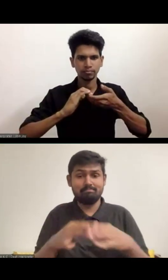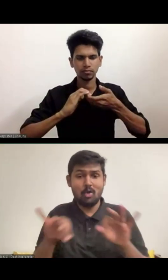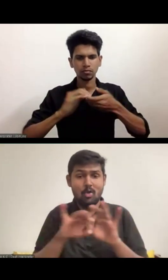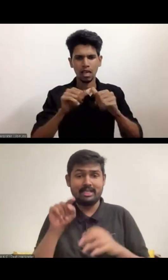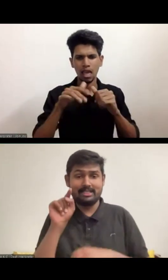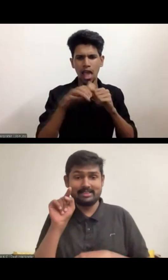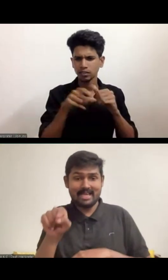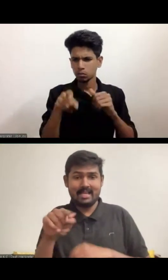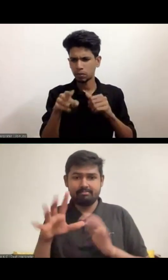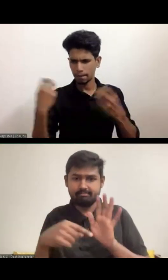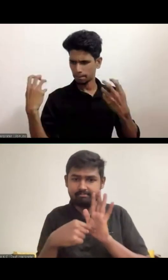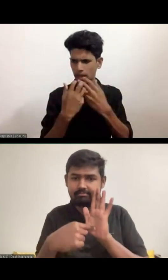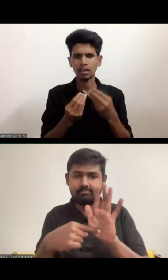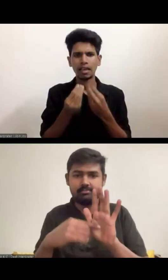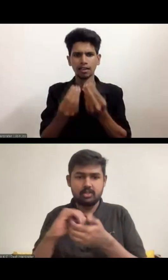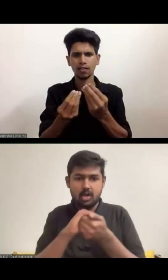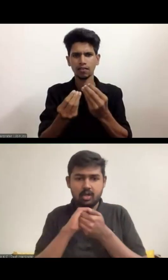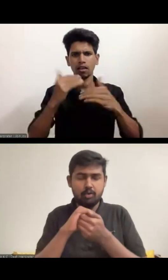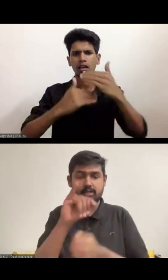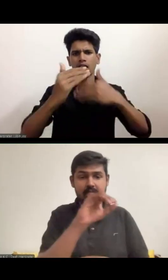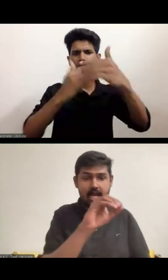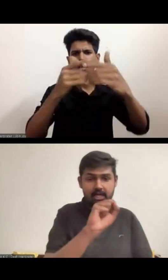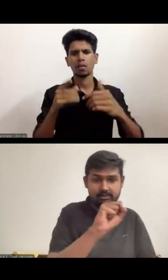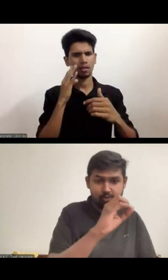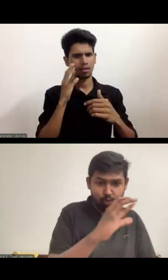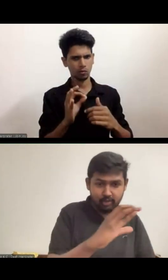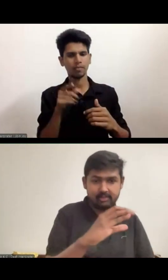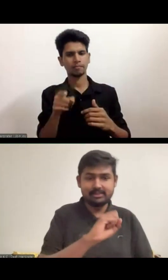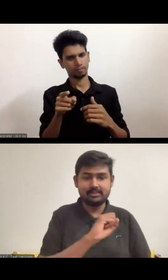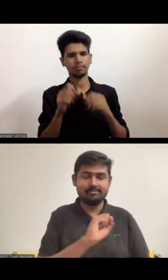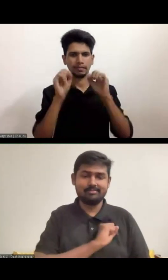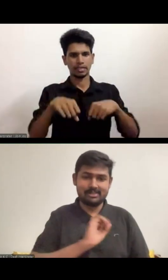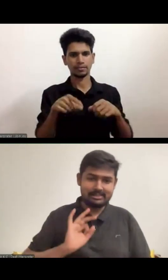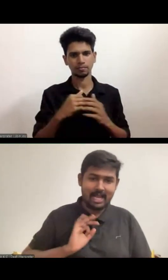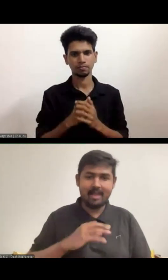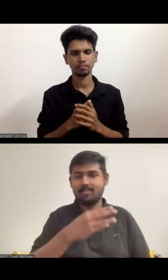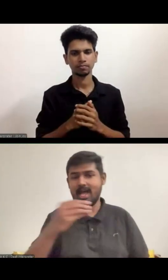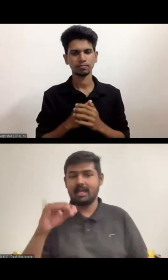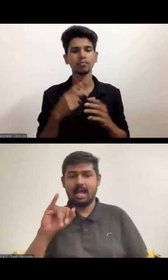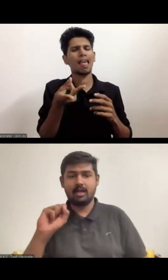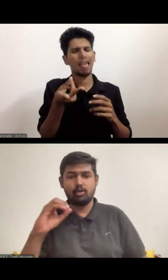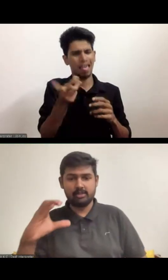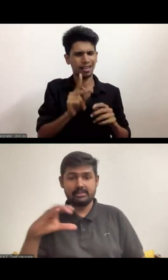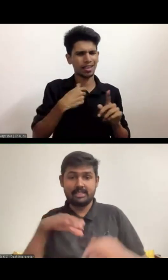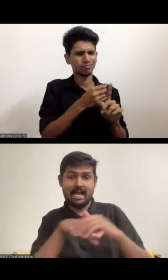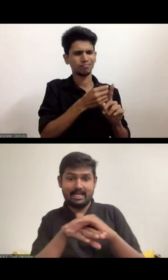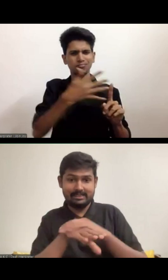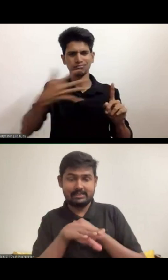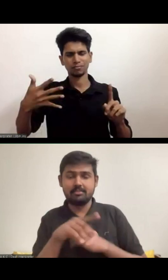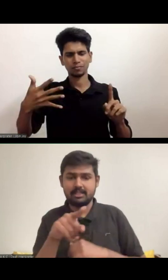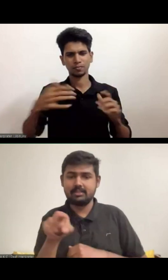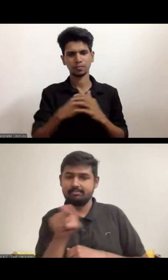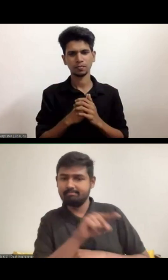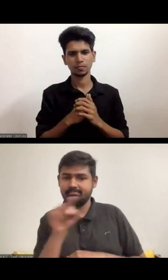And the key is, I'm emphasizing it again, is working with and not for or about persons with